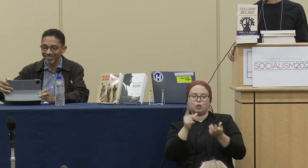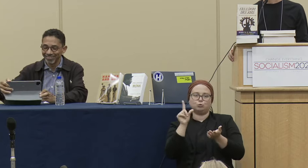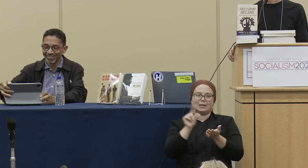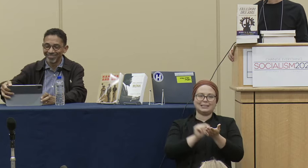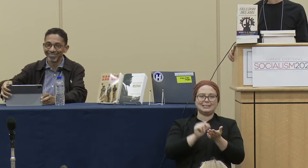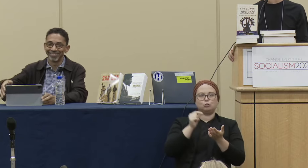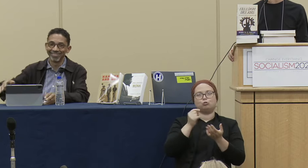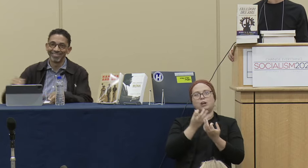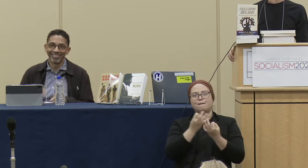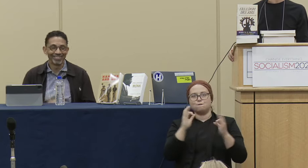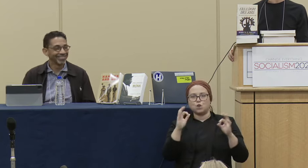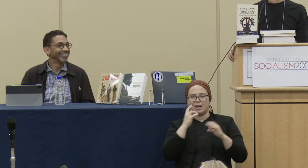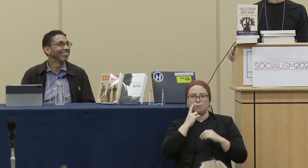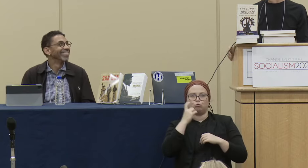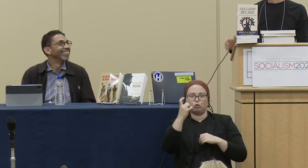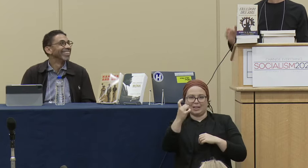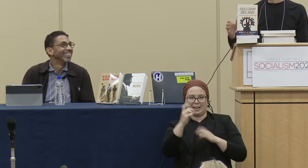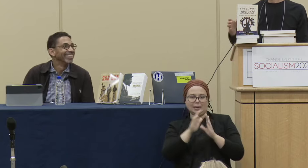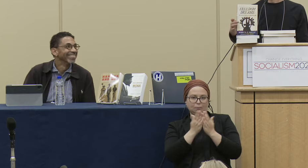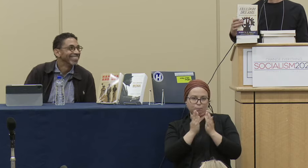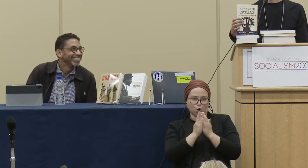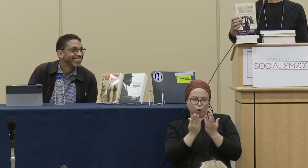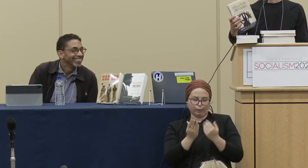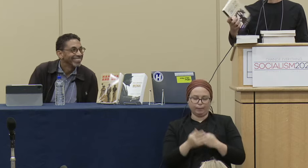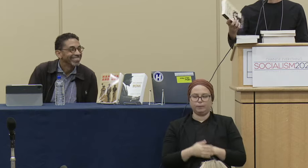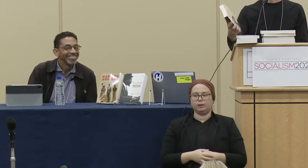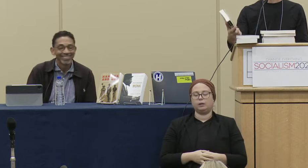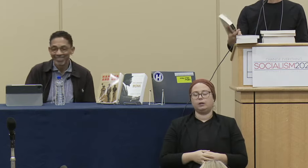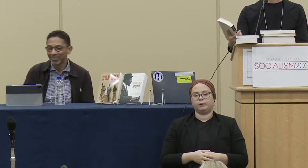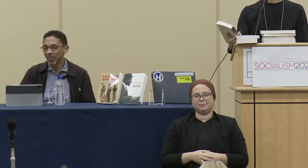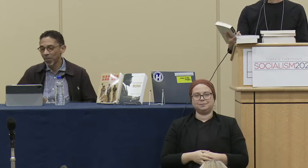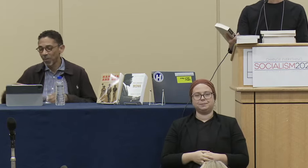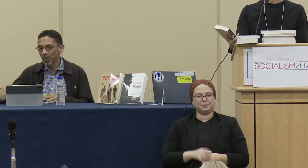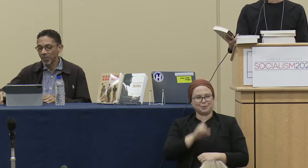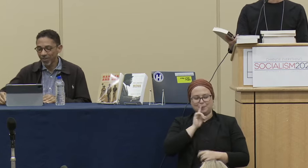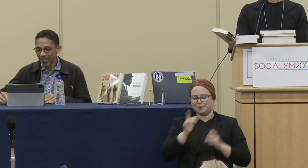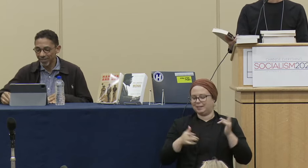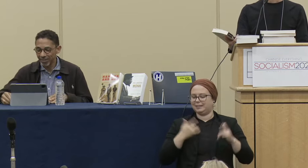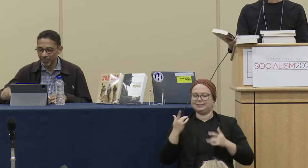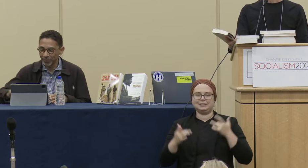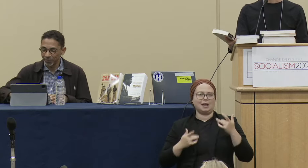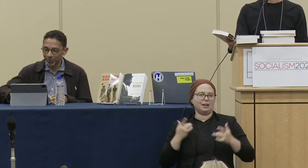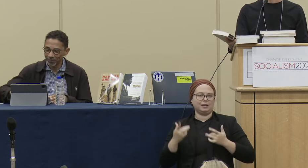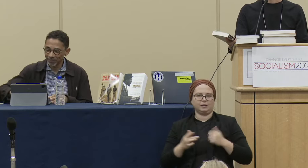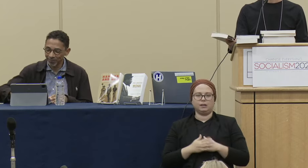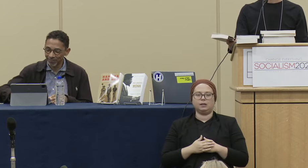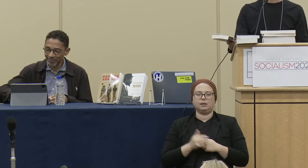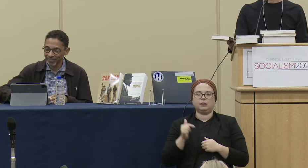book signing for the 20th anniversary edition of " Freedom